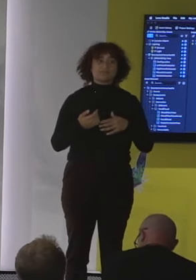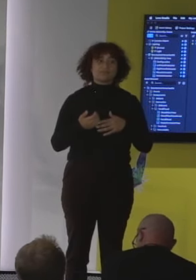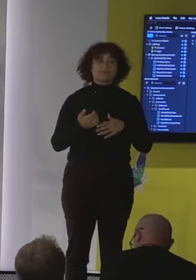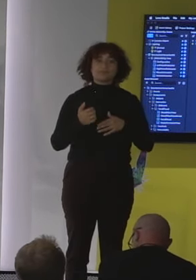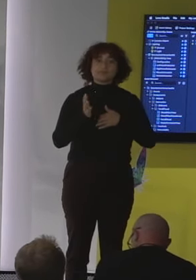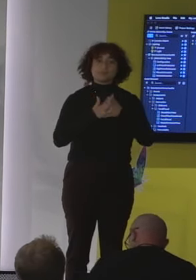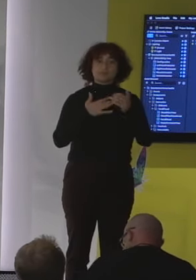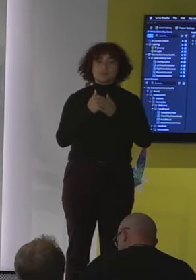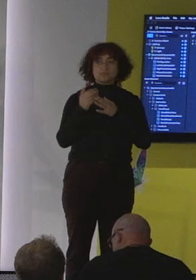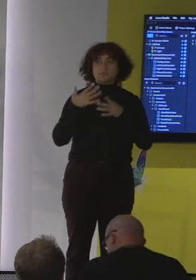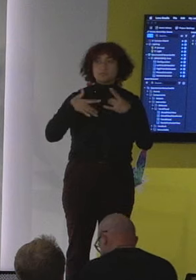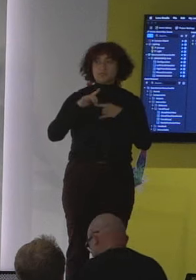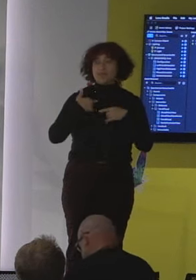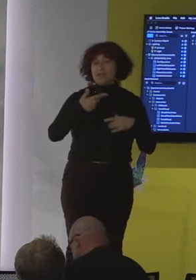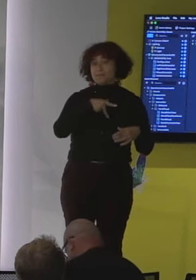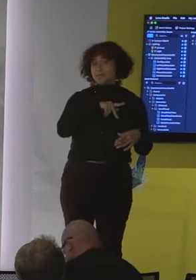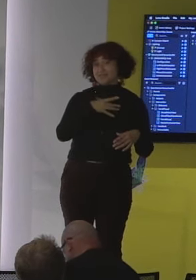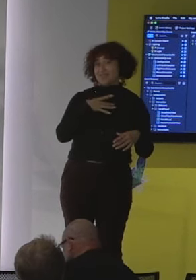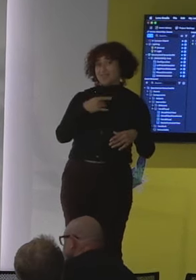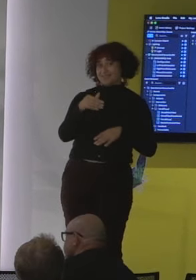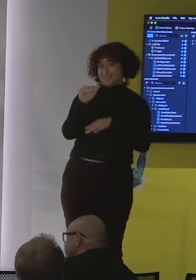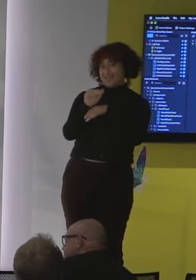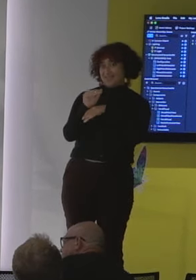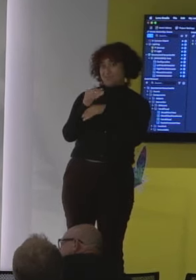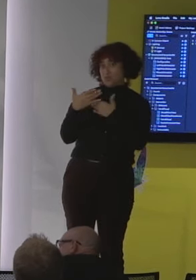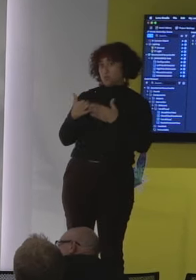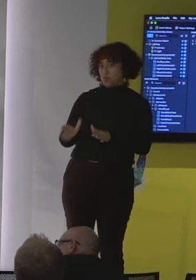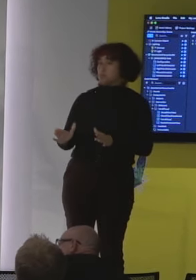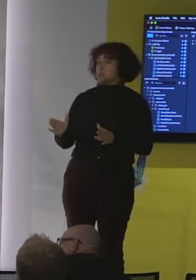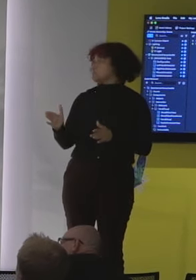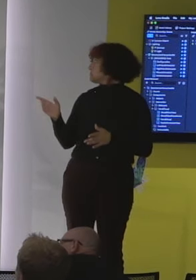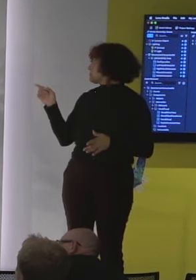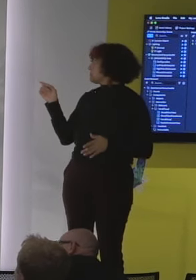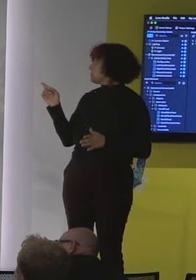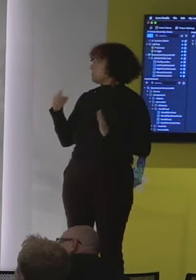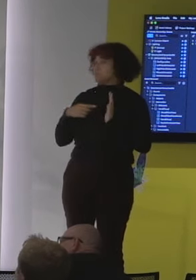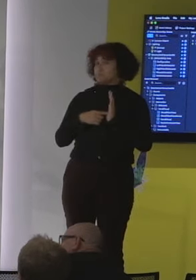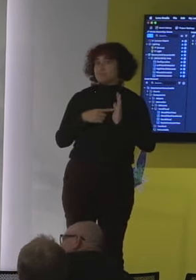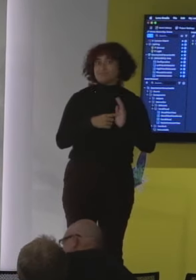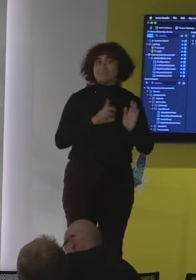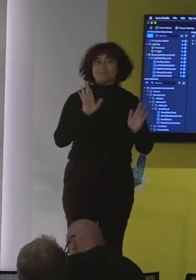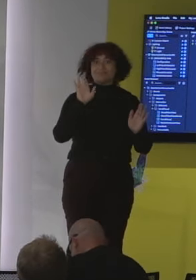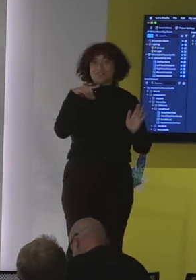I personally like the evening room interactive preview. It looks really nice and moody.